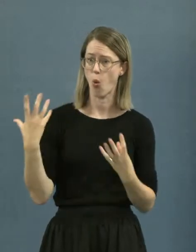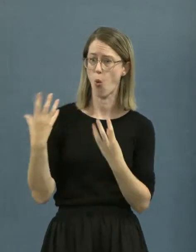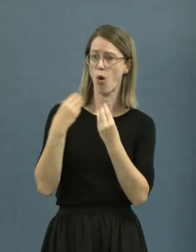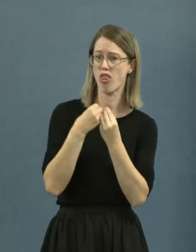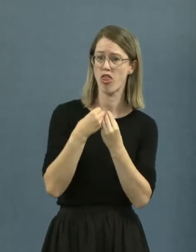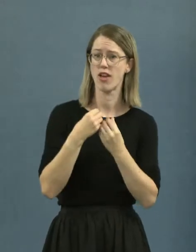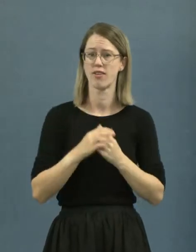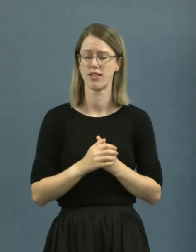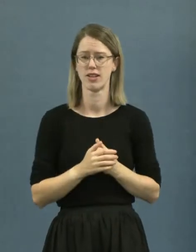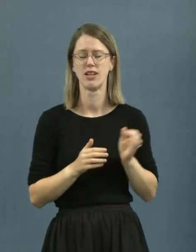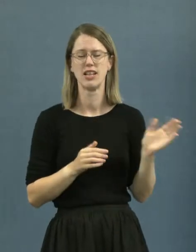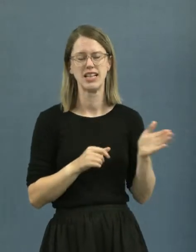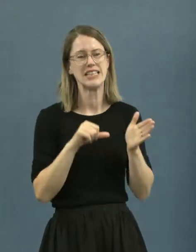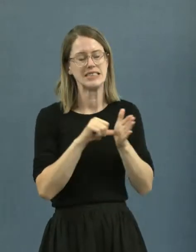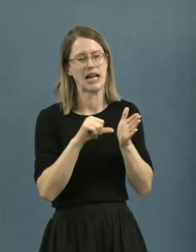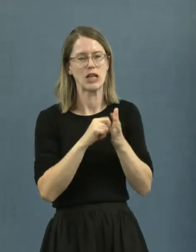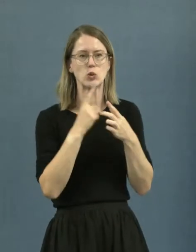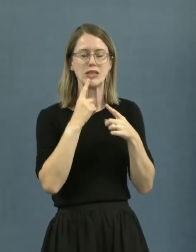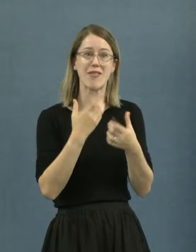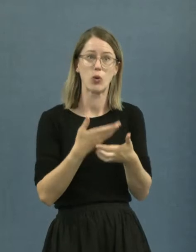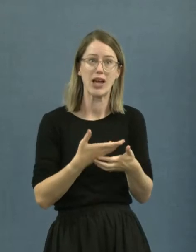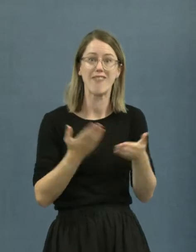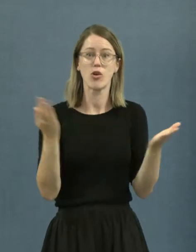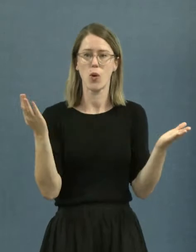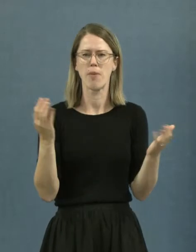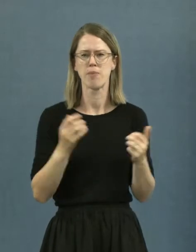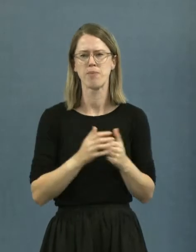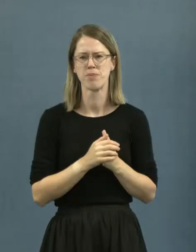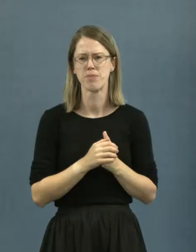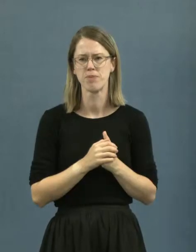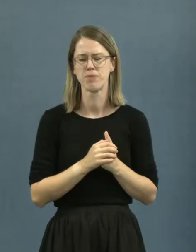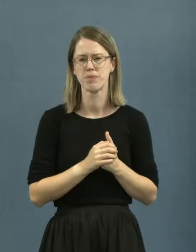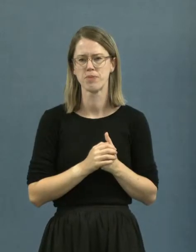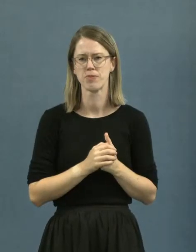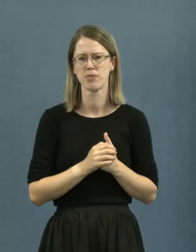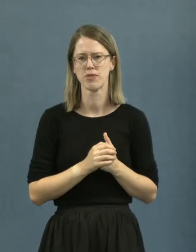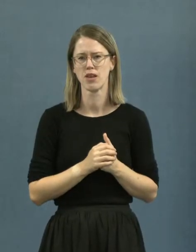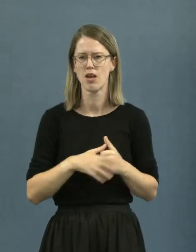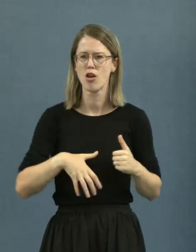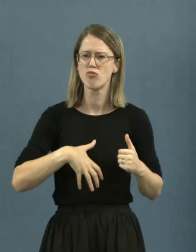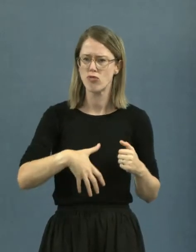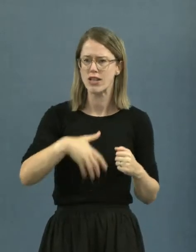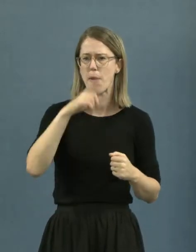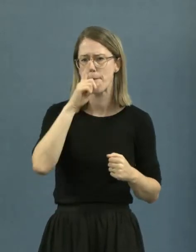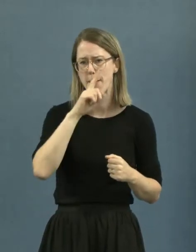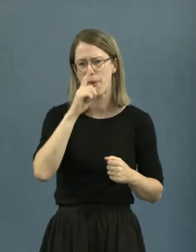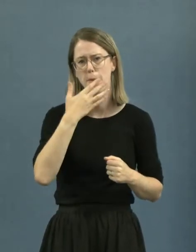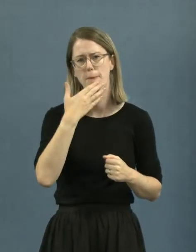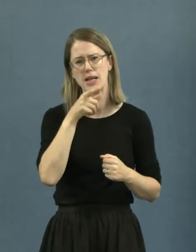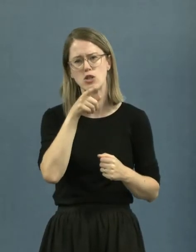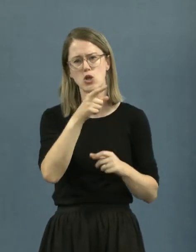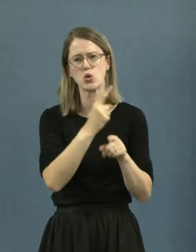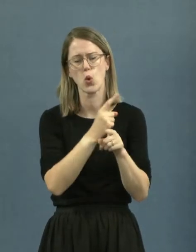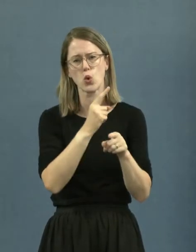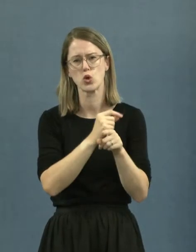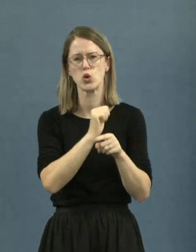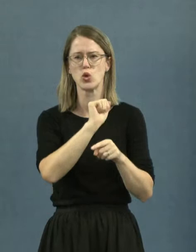I think that's where it's very difficult to generalise. I'd really encourage pregnant